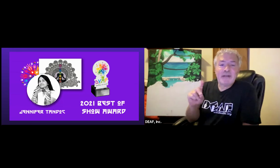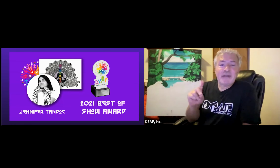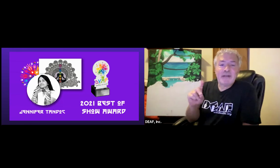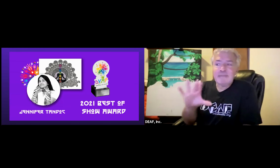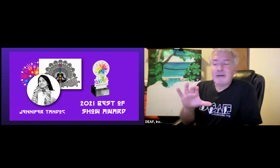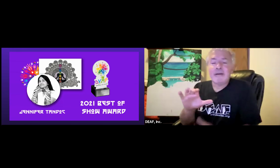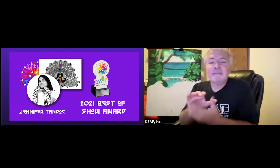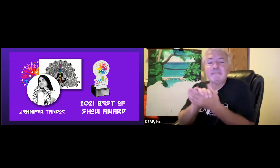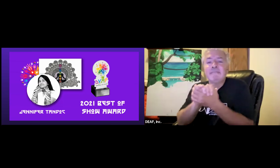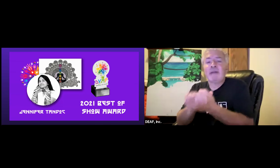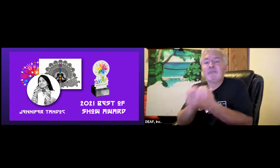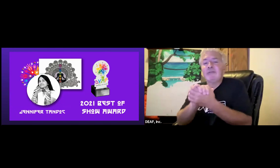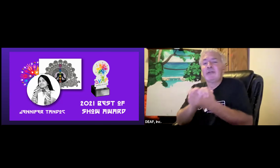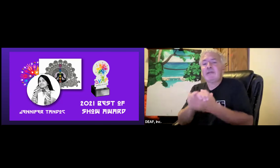Jennifer Tandoc.